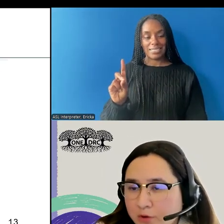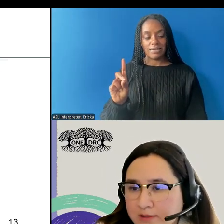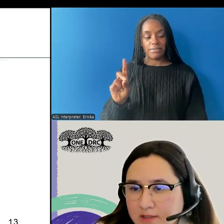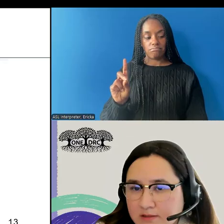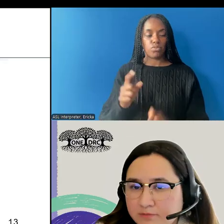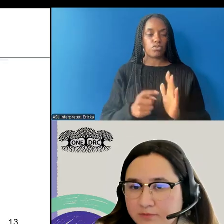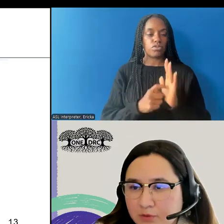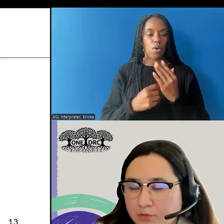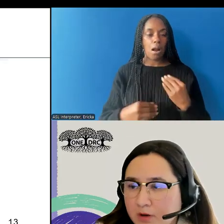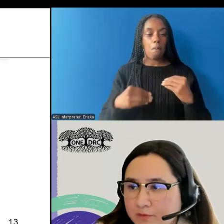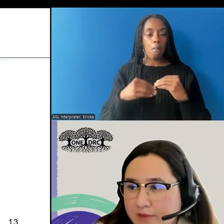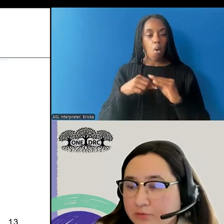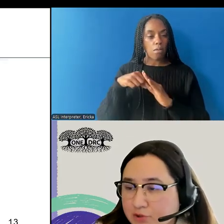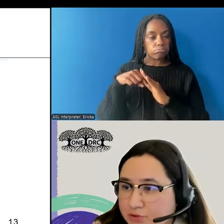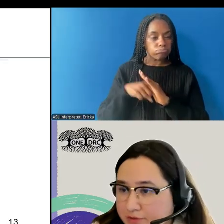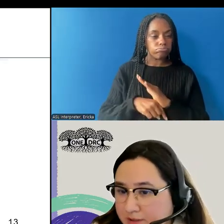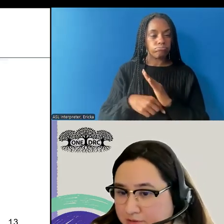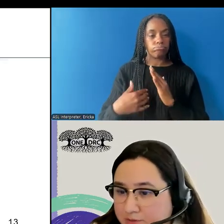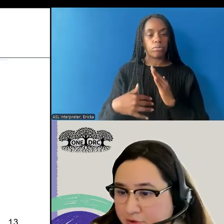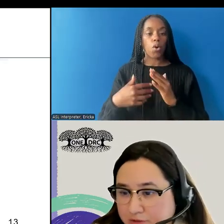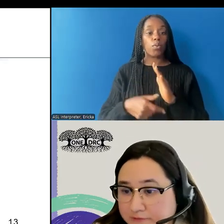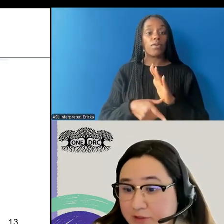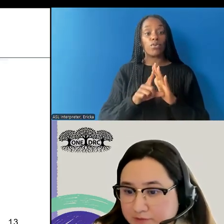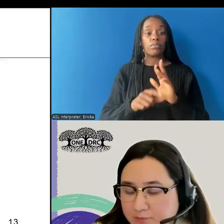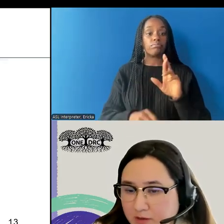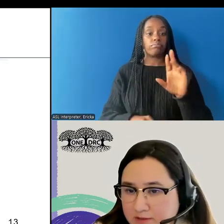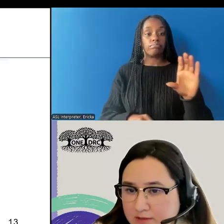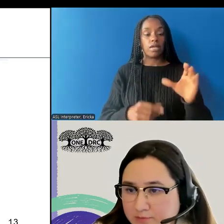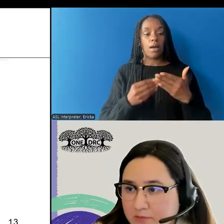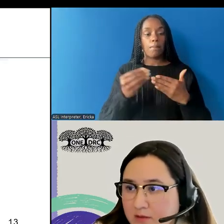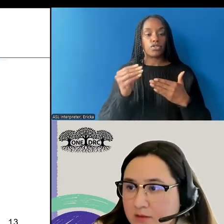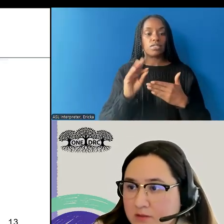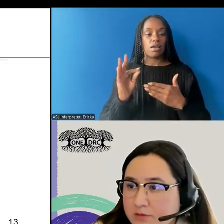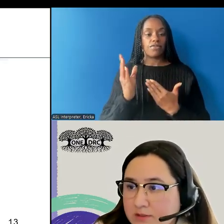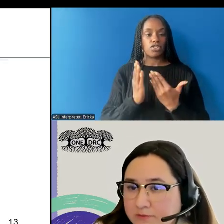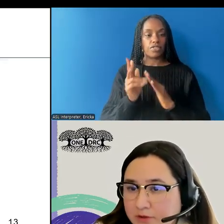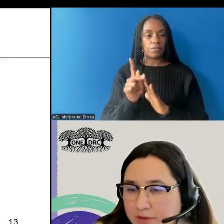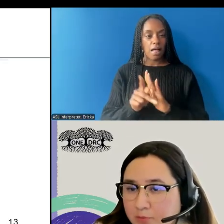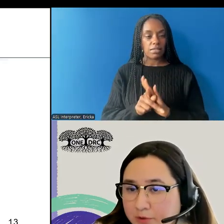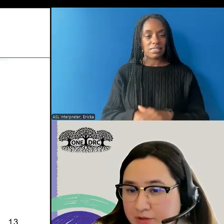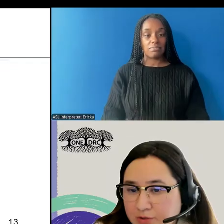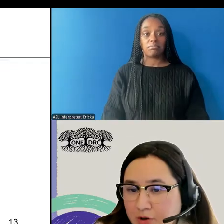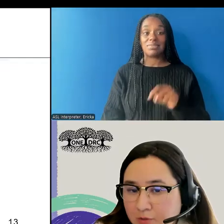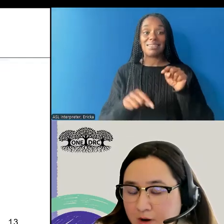extensive review of that regional centers purchase of service policy. So this is very important to know.